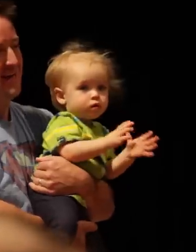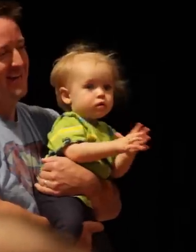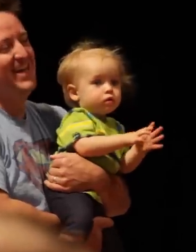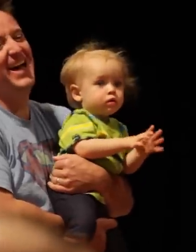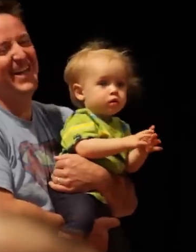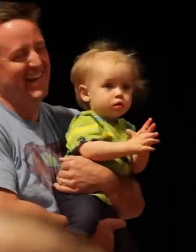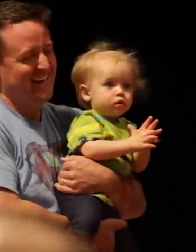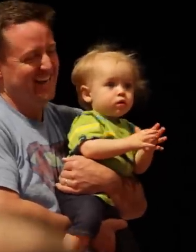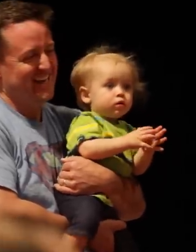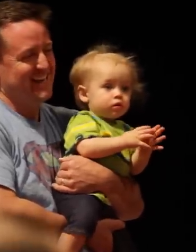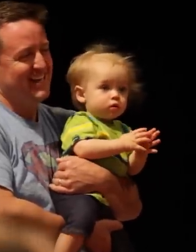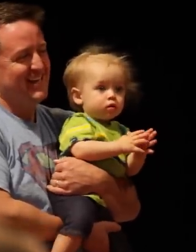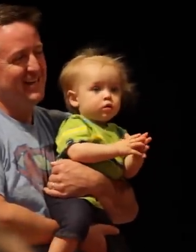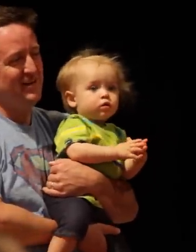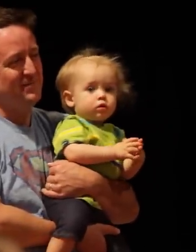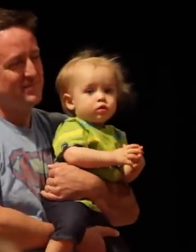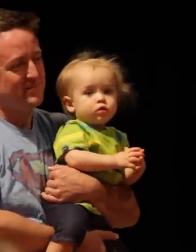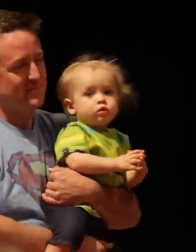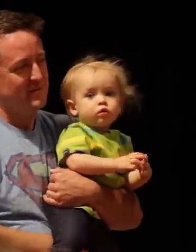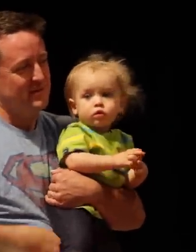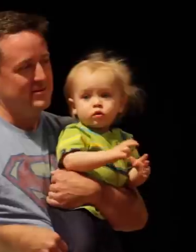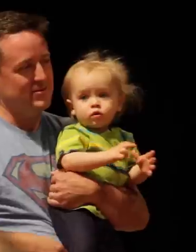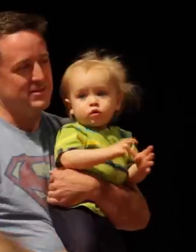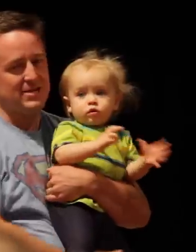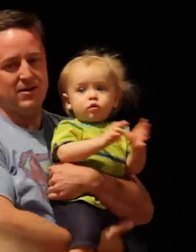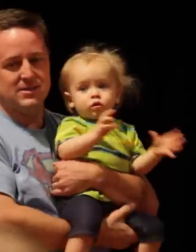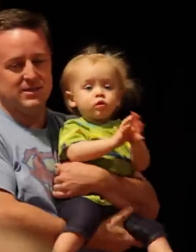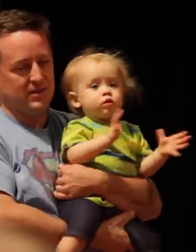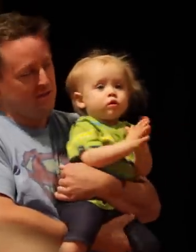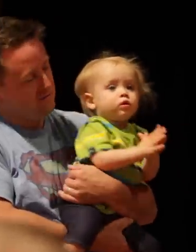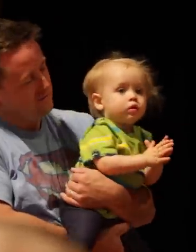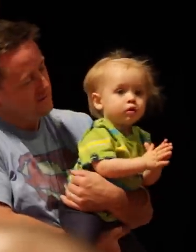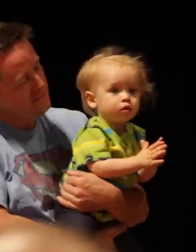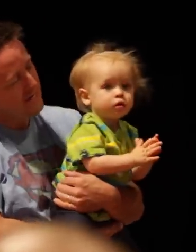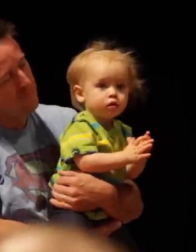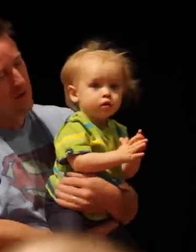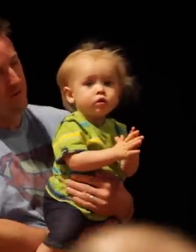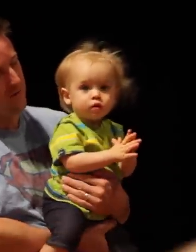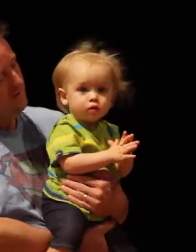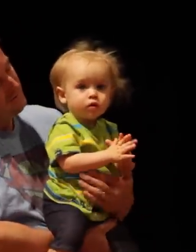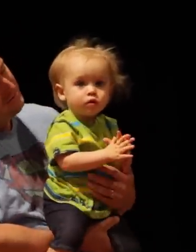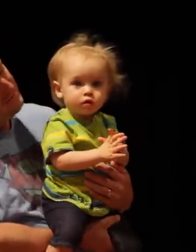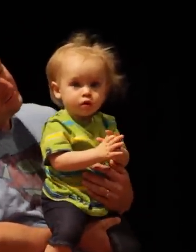Derrick is my brother-in-law. He's also Alex's daddy. This is Alex's little brother.